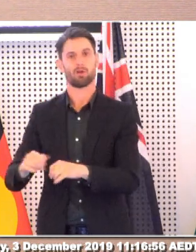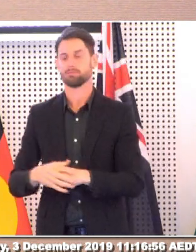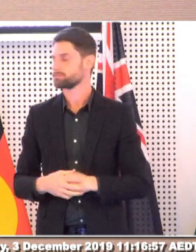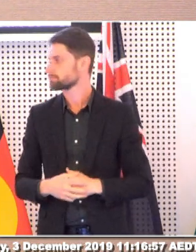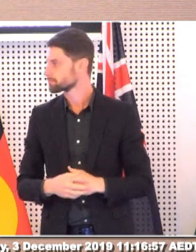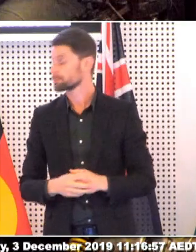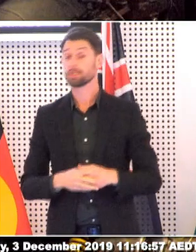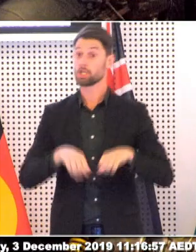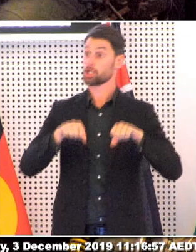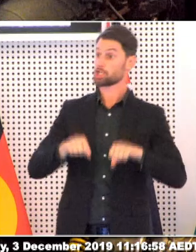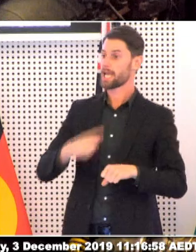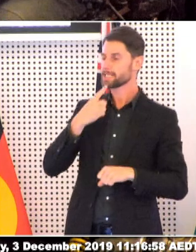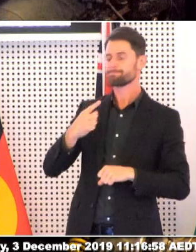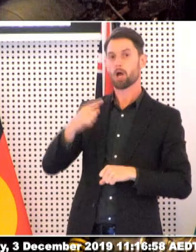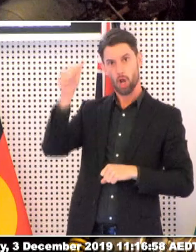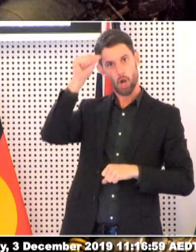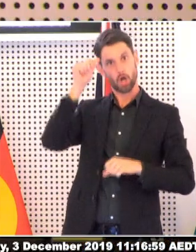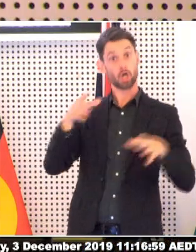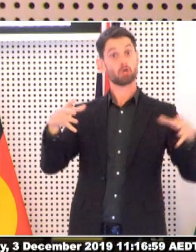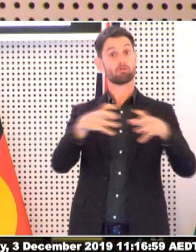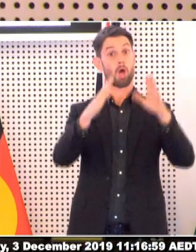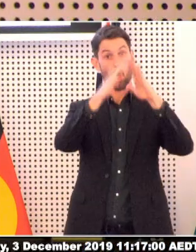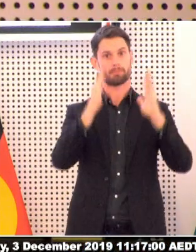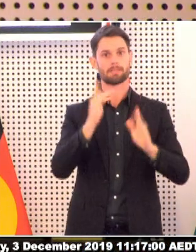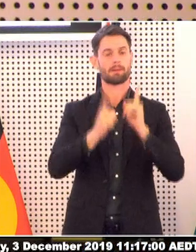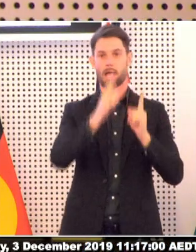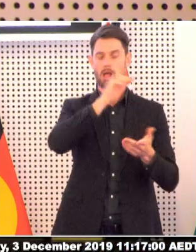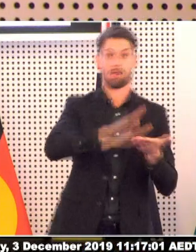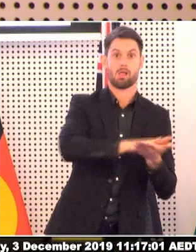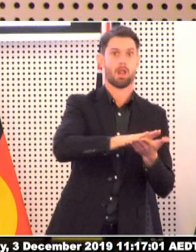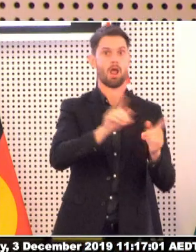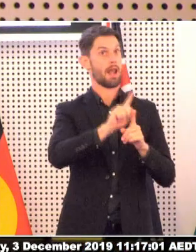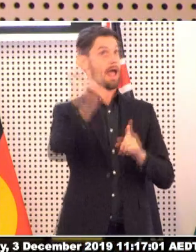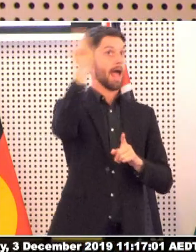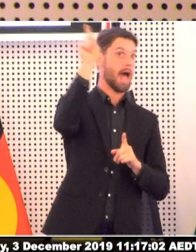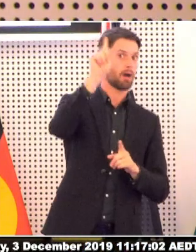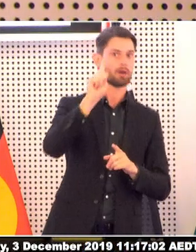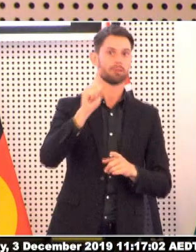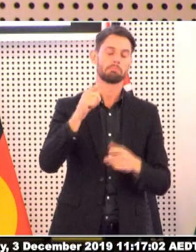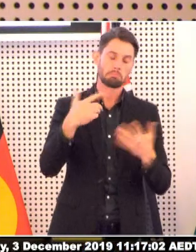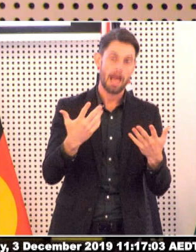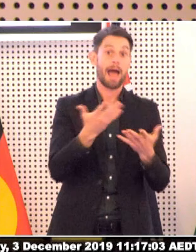So on any view whatever you replace group homes with would be a reasonably long process. Mmm.